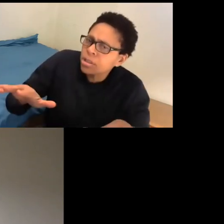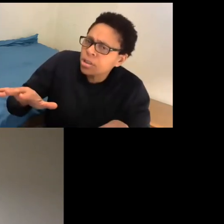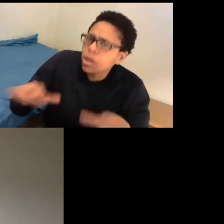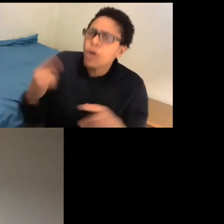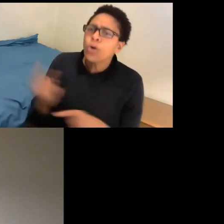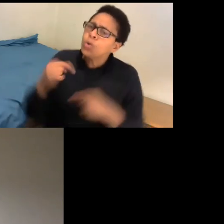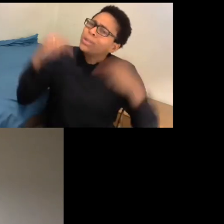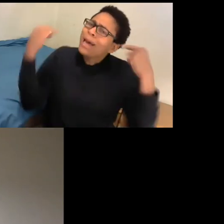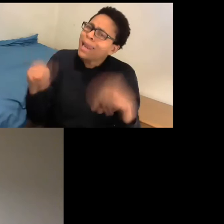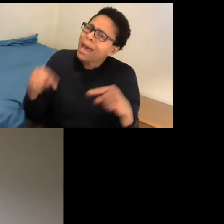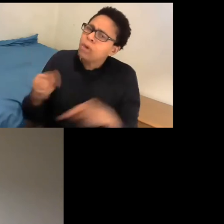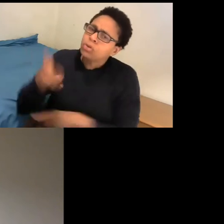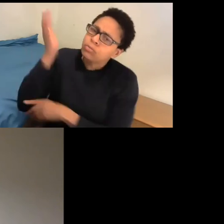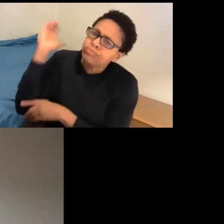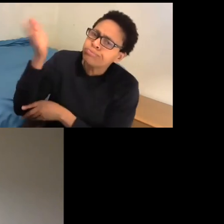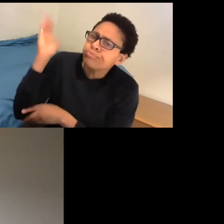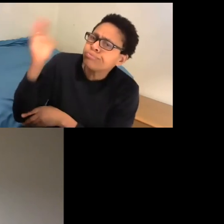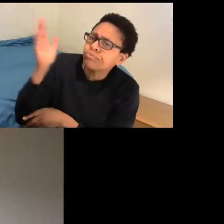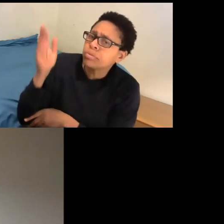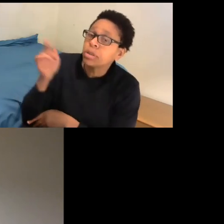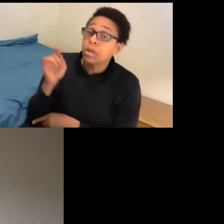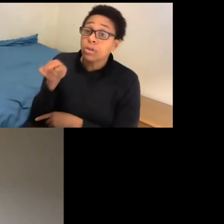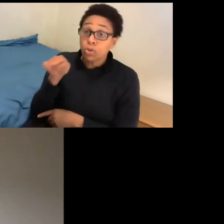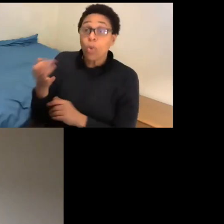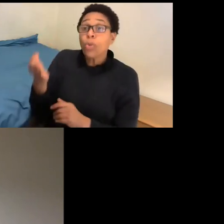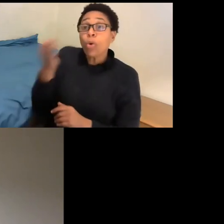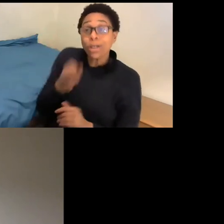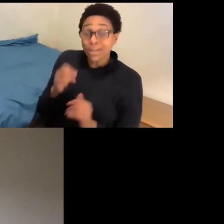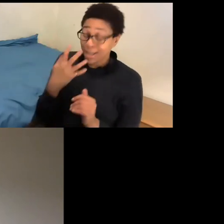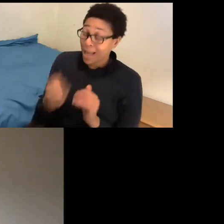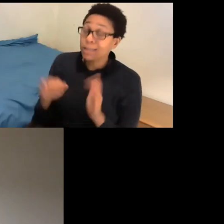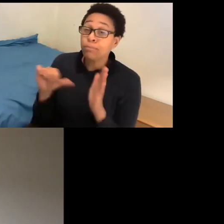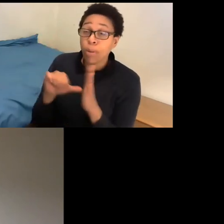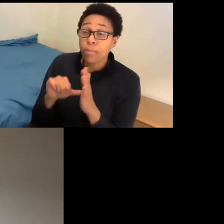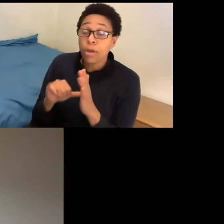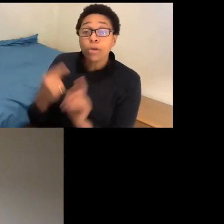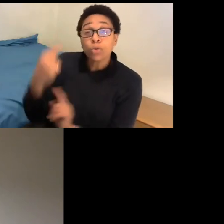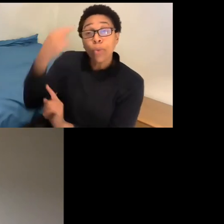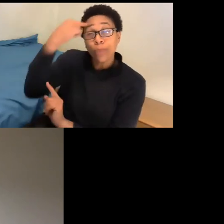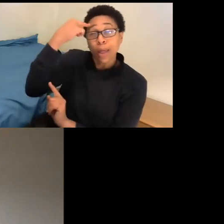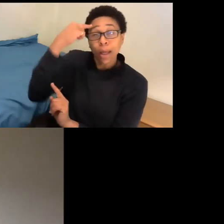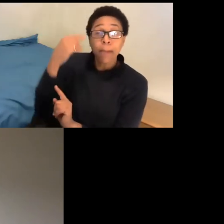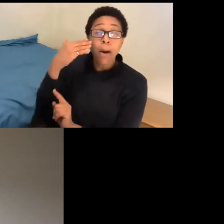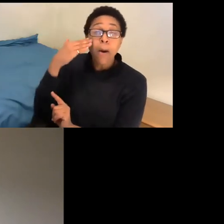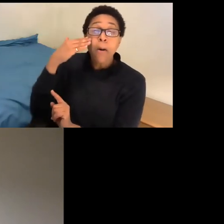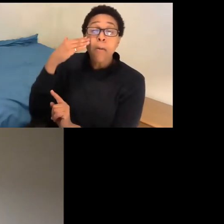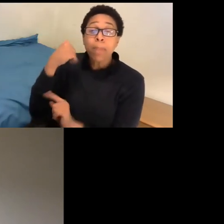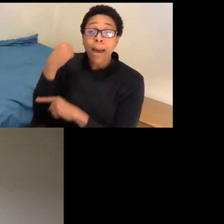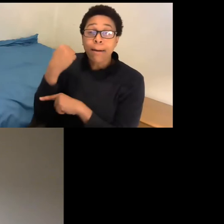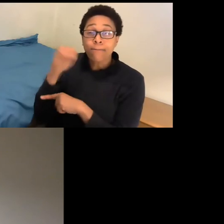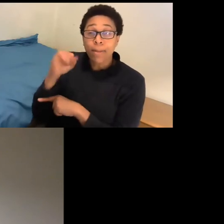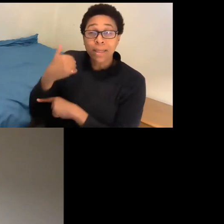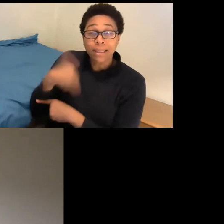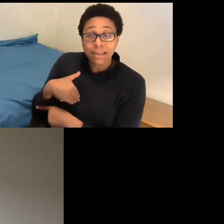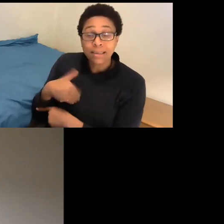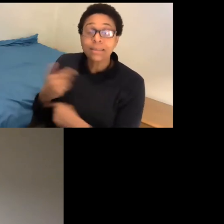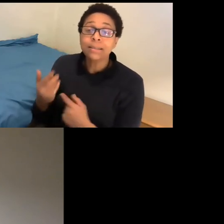that's such a problematic question. Because if we look at Black feminists in the US, for example, you know, who have come